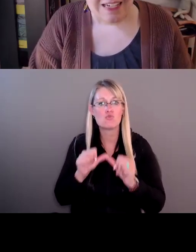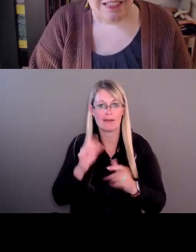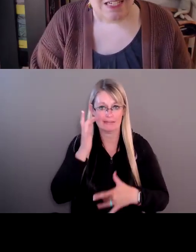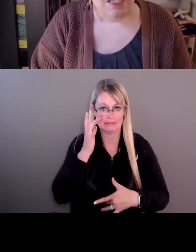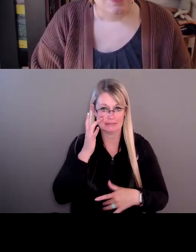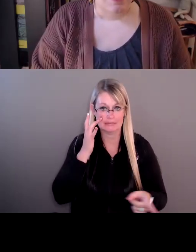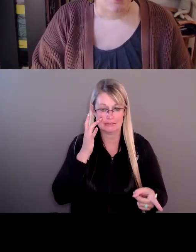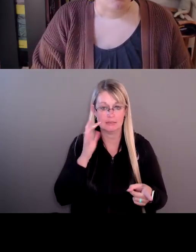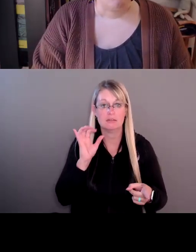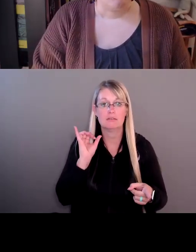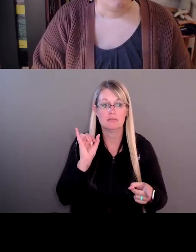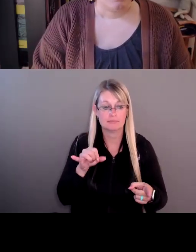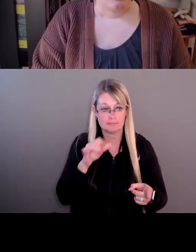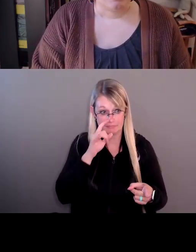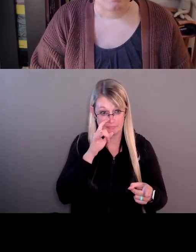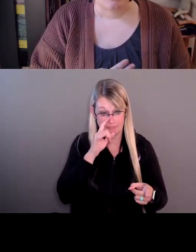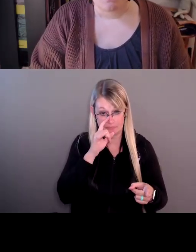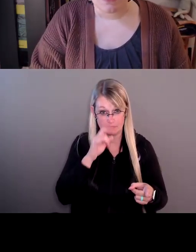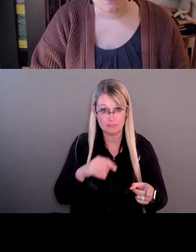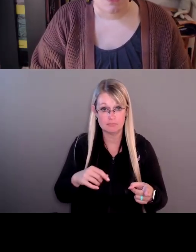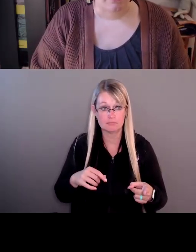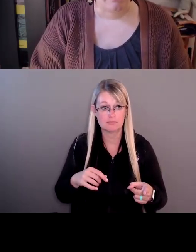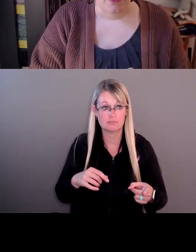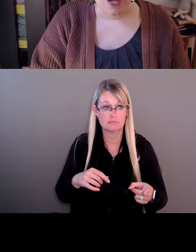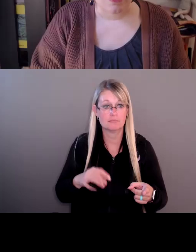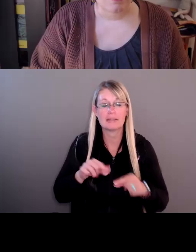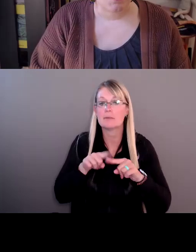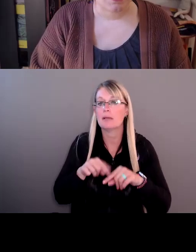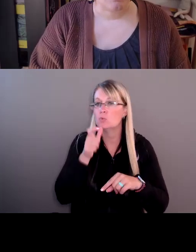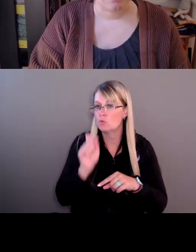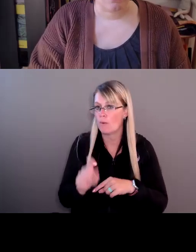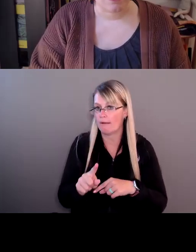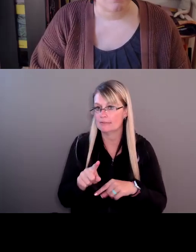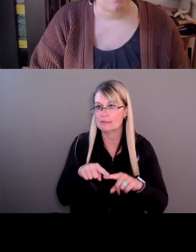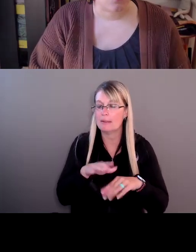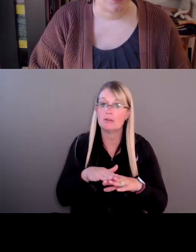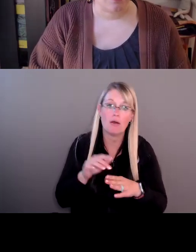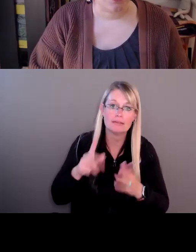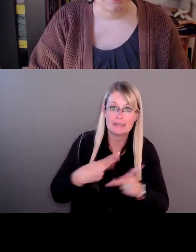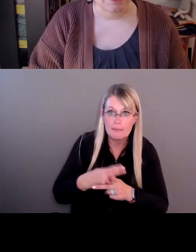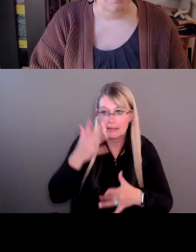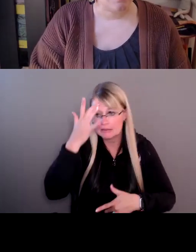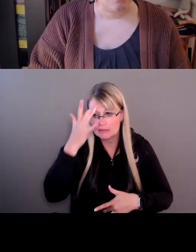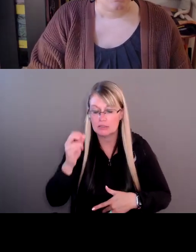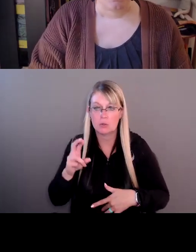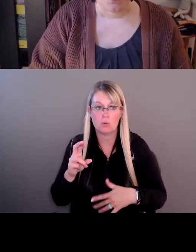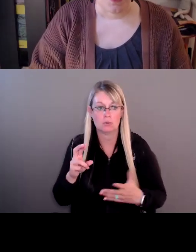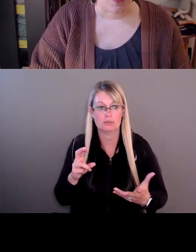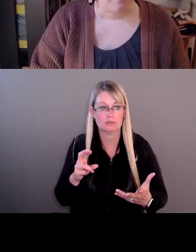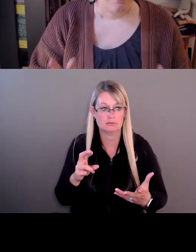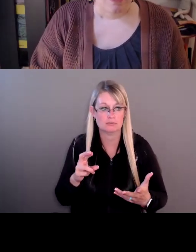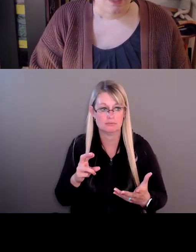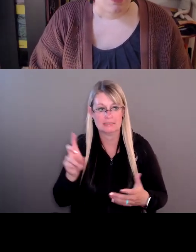illness and this depends on who you ask, this depends on the illness or the disease or disorder,